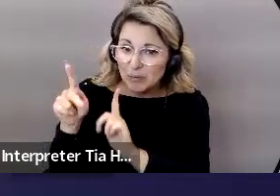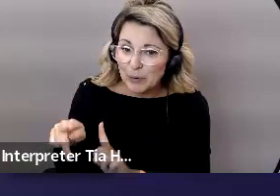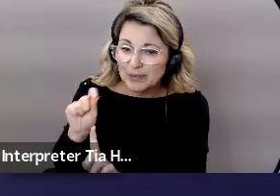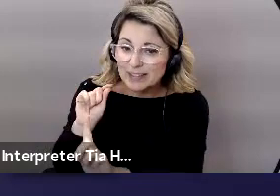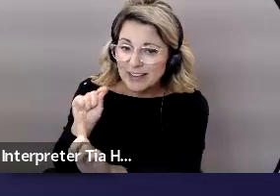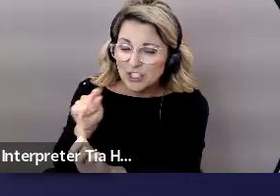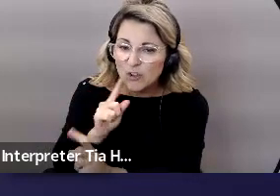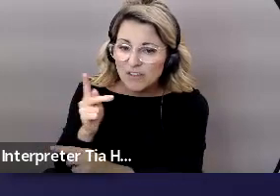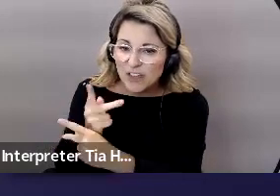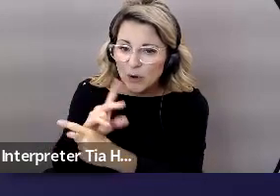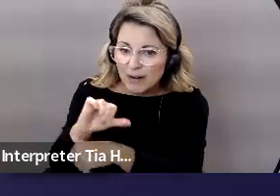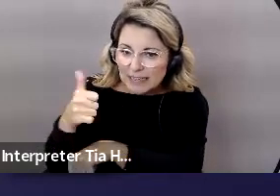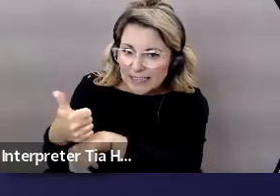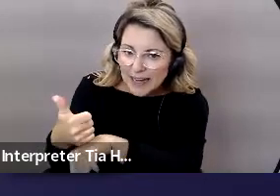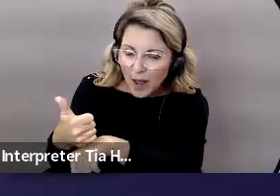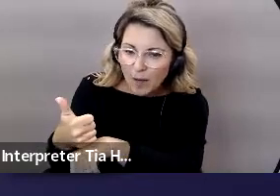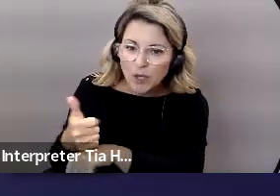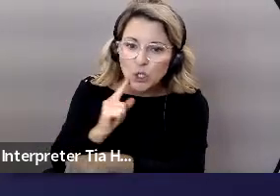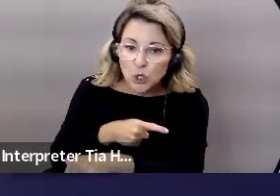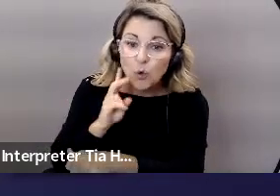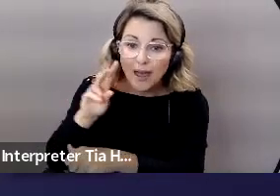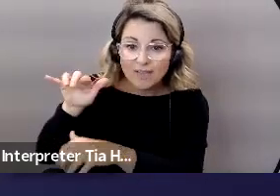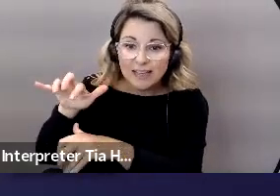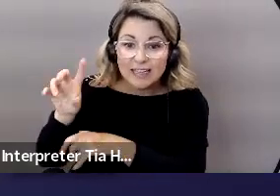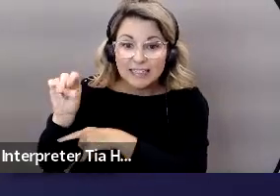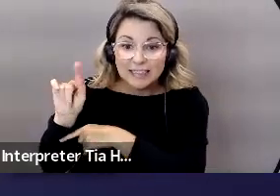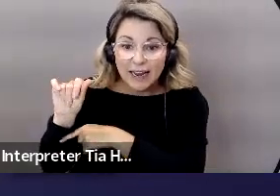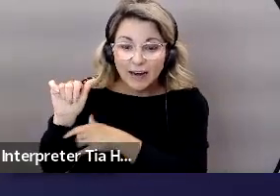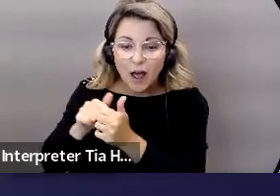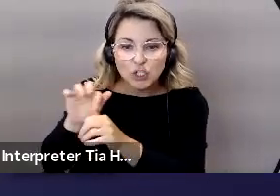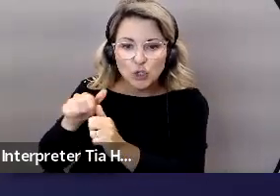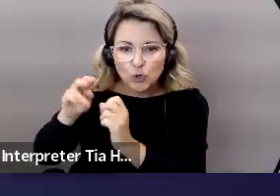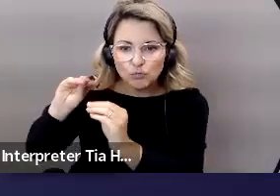type of data you need to collect, making sure you have the right software and the infrastructure and